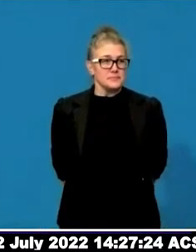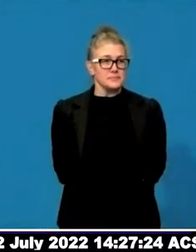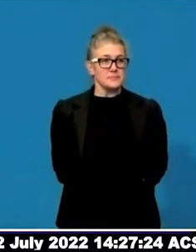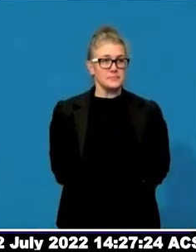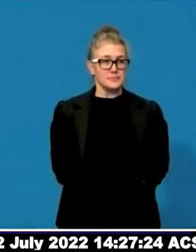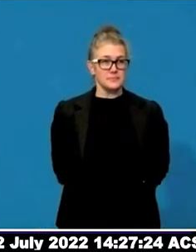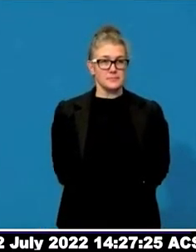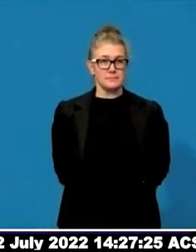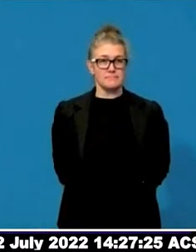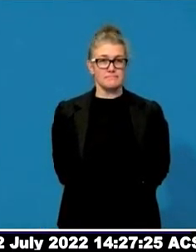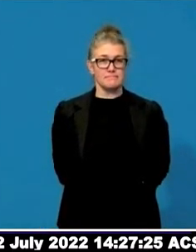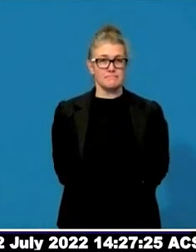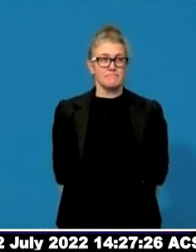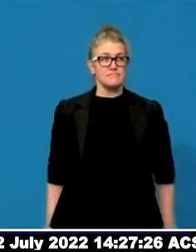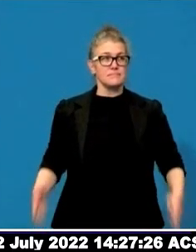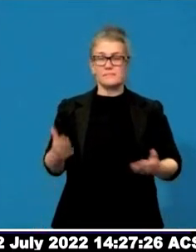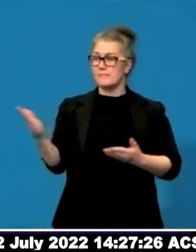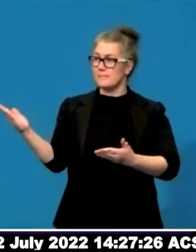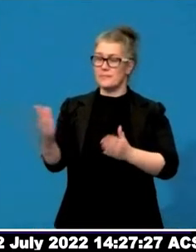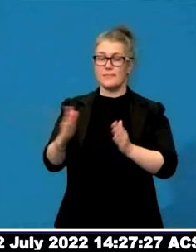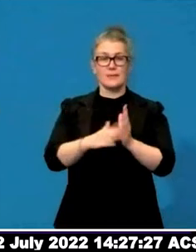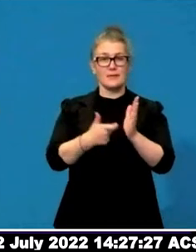Yes, Mr Griffin. Thank you, Chair.